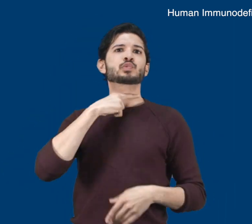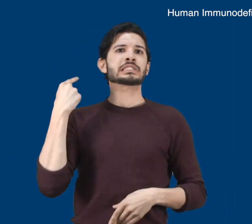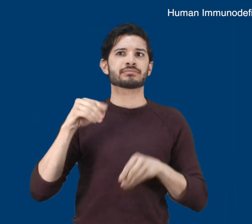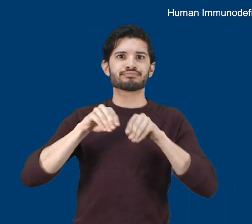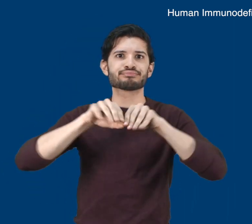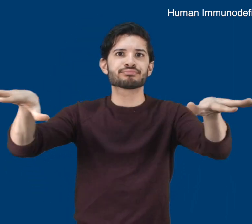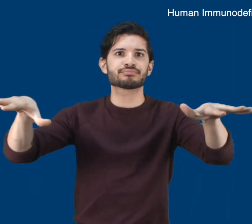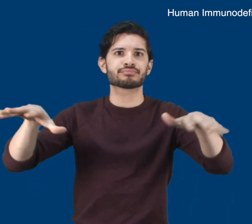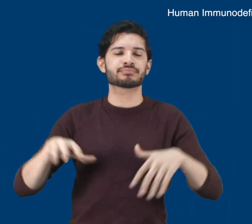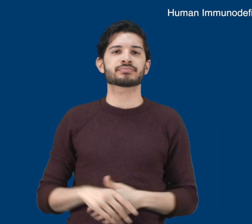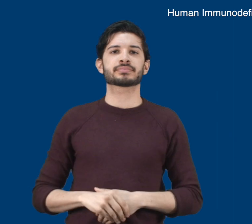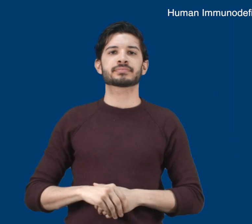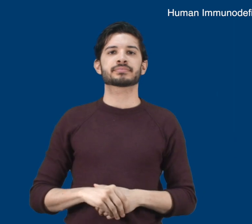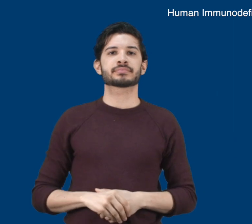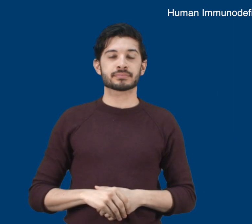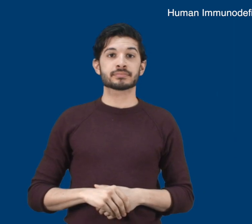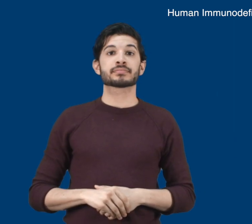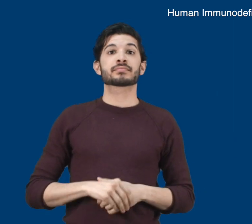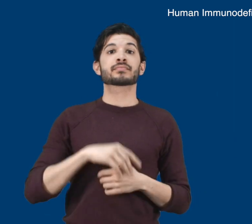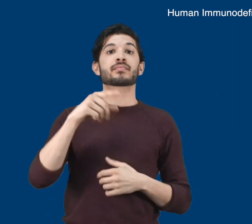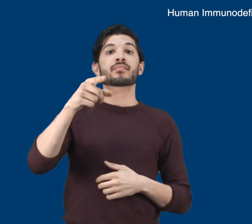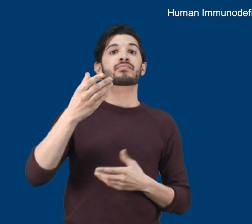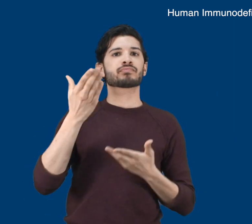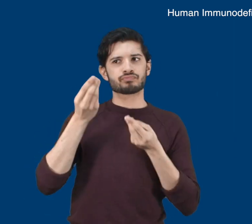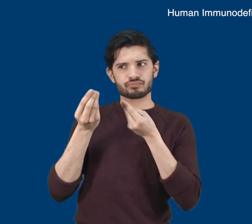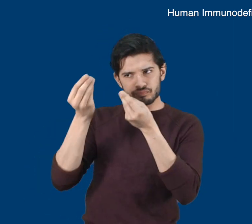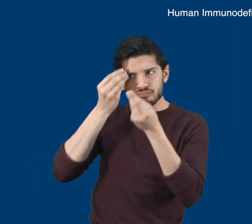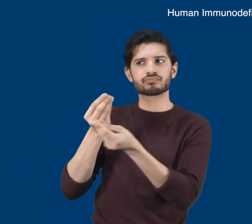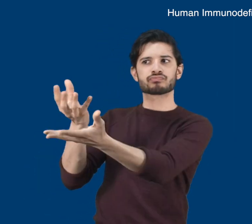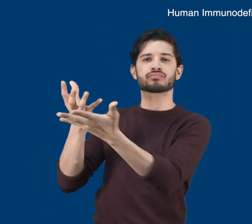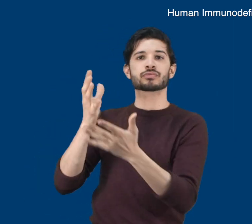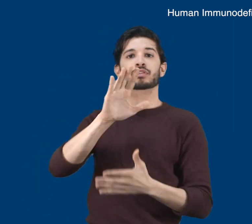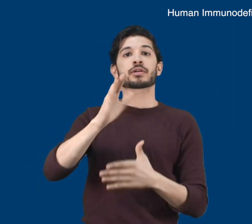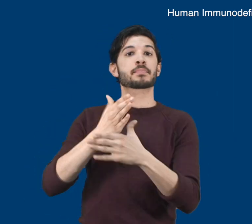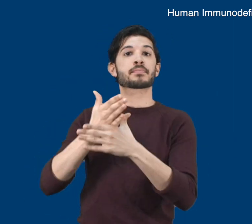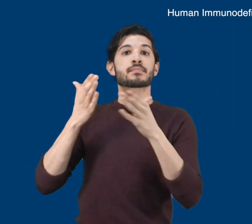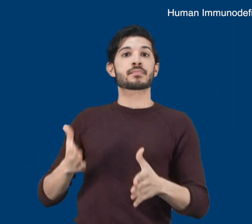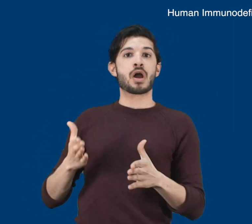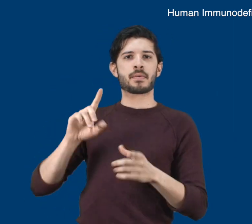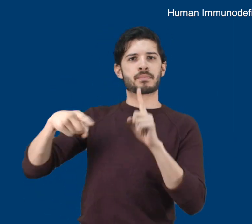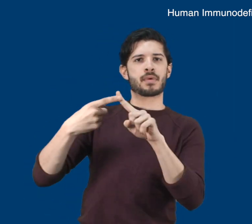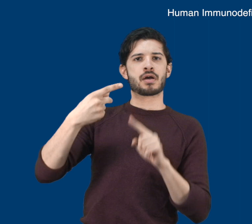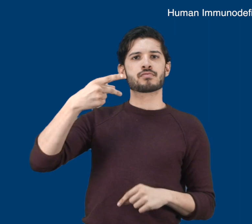and reduce risk of giving other people HIV. Lastly, you could be aware and inform your sexual partner(s)